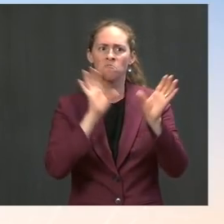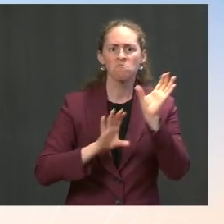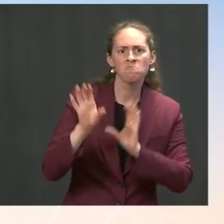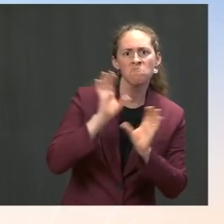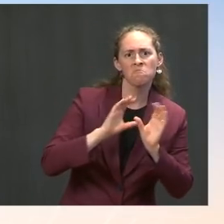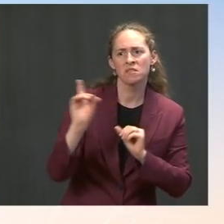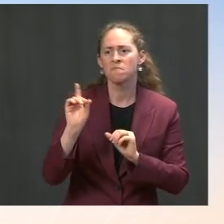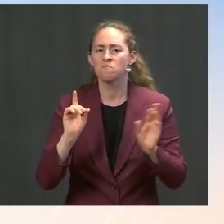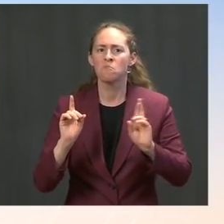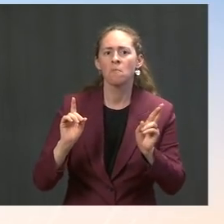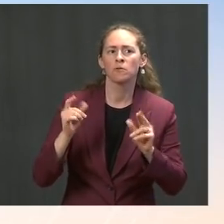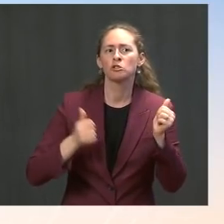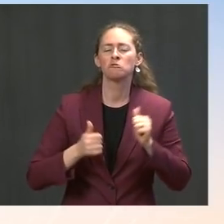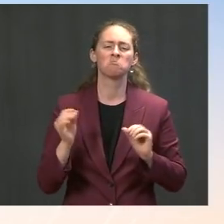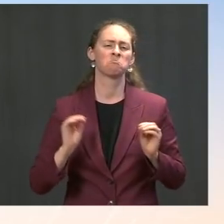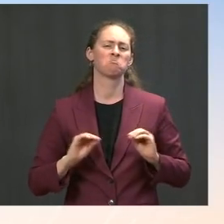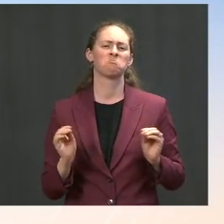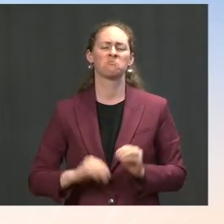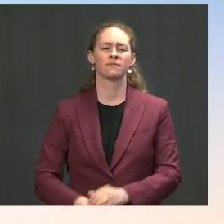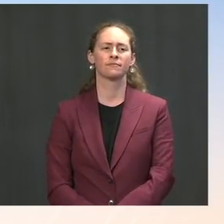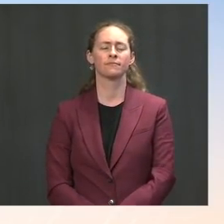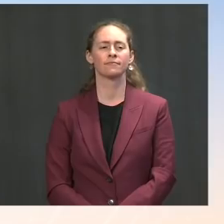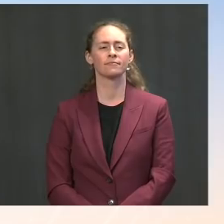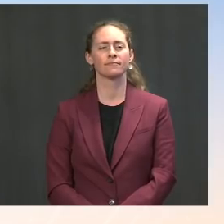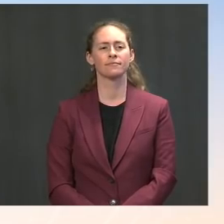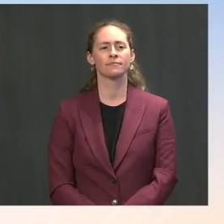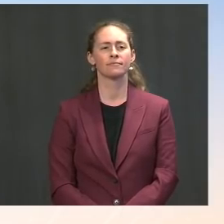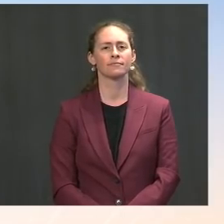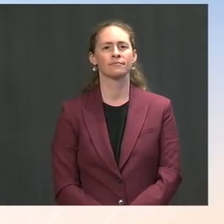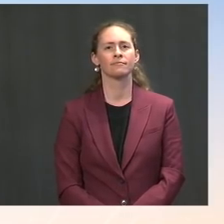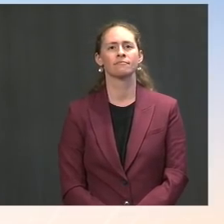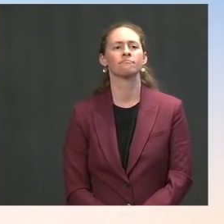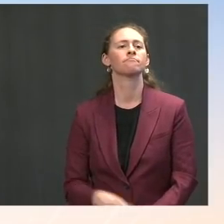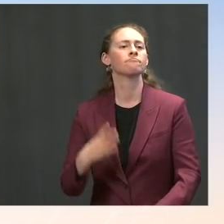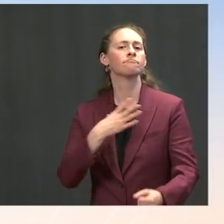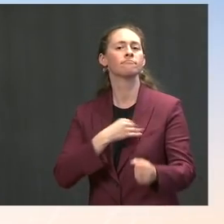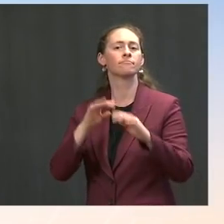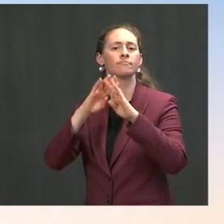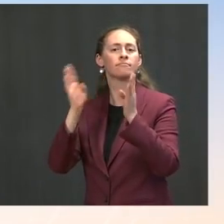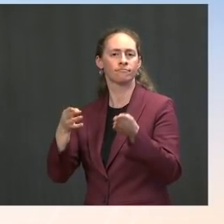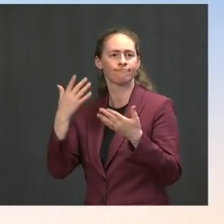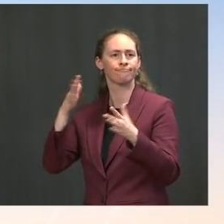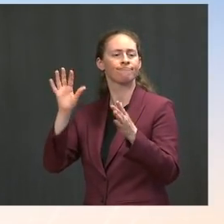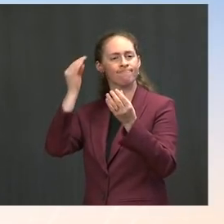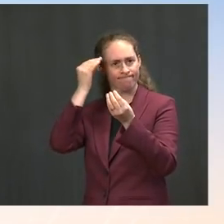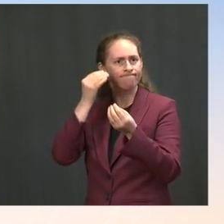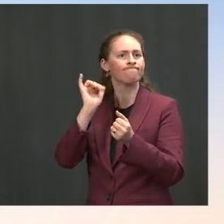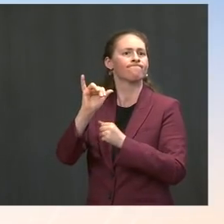The Press: The White House noted yesterday that 40 percent of cases are coming from three states with low vaccination rates: